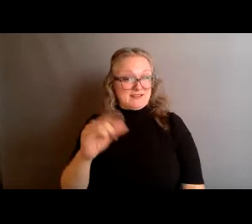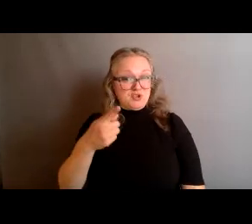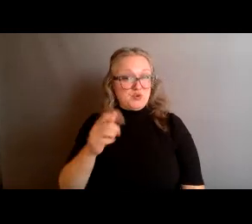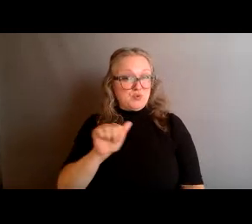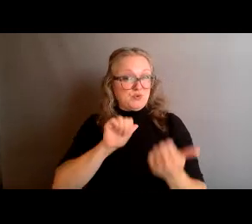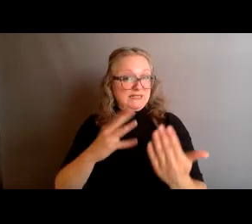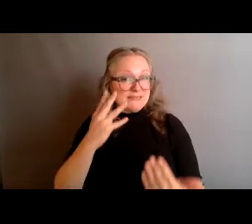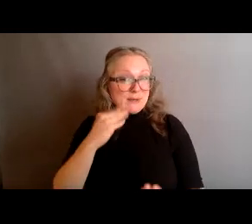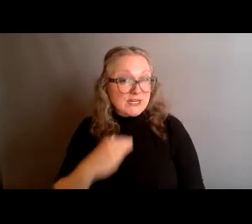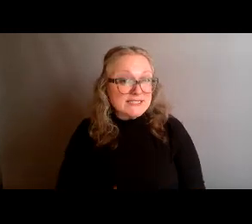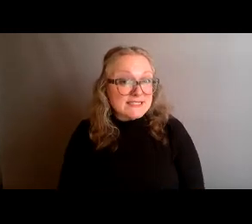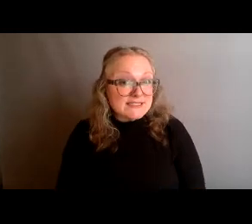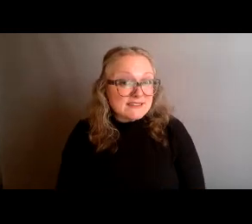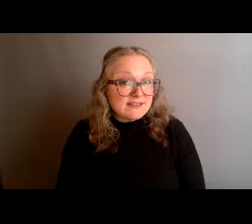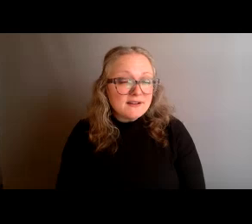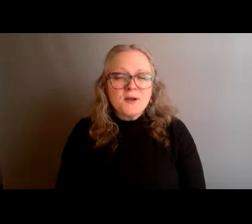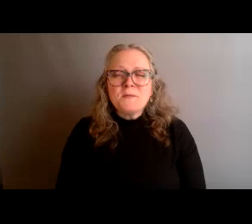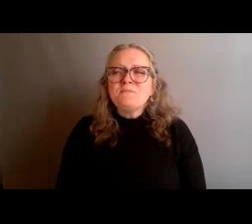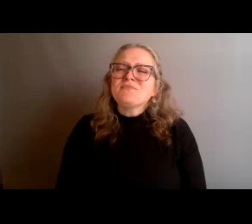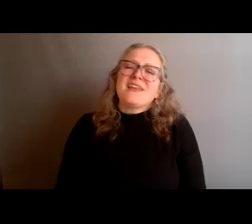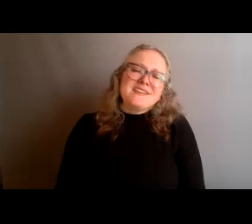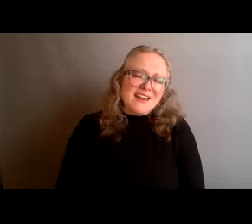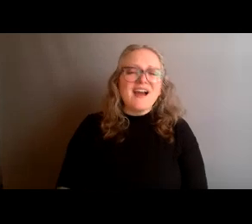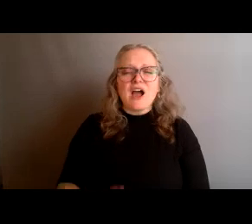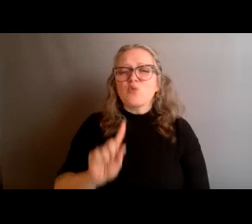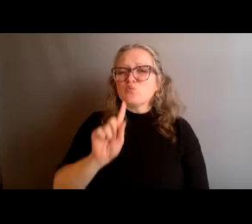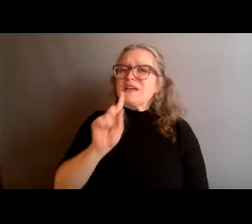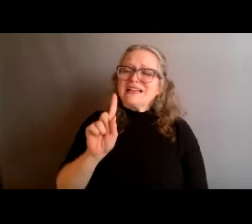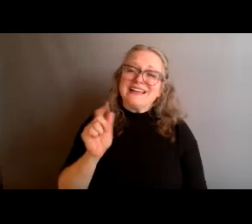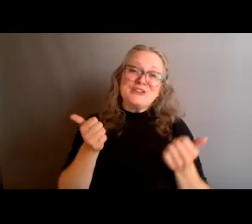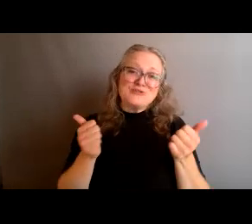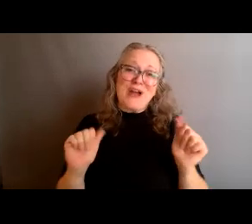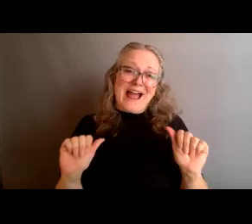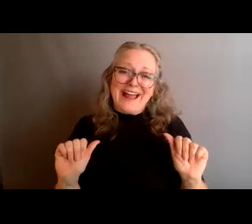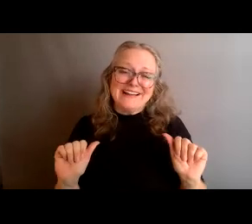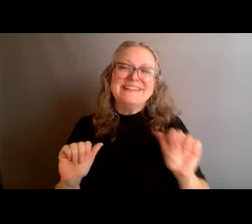Yeah. Yeah, I mean, I really try when I send somebody